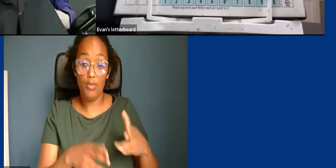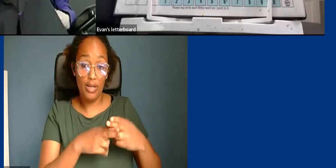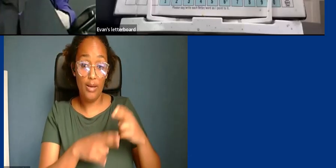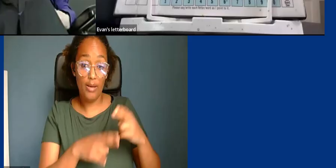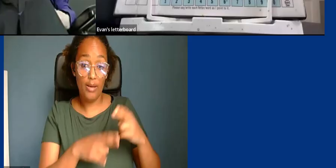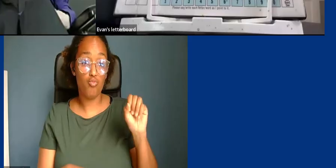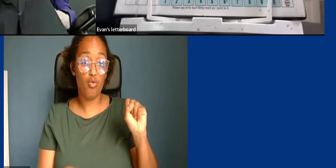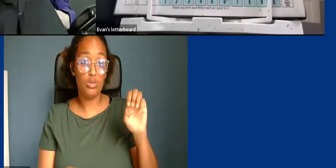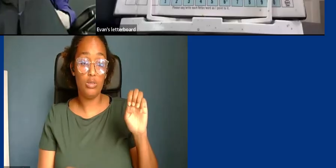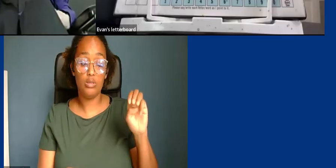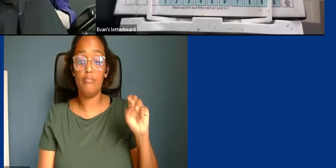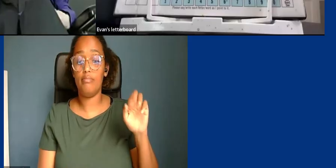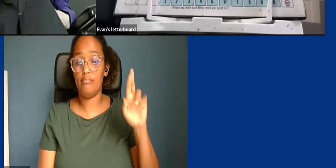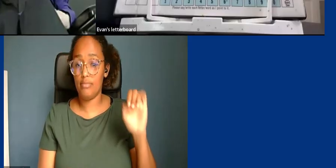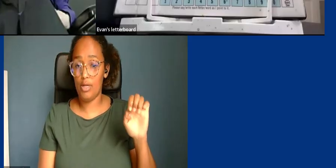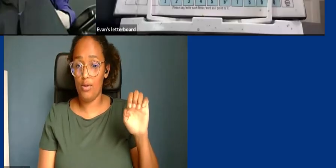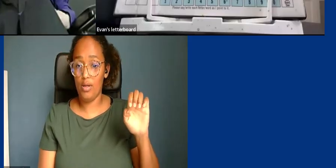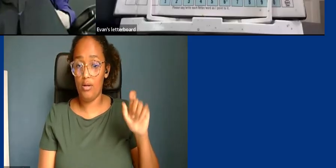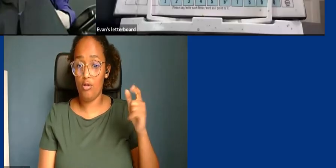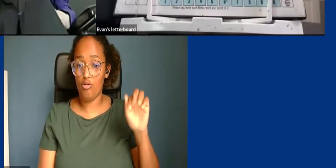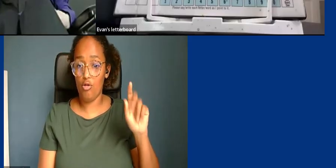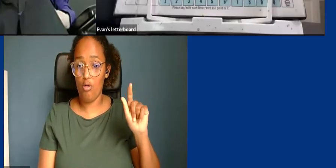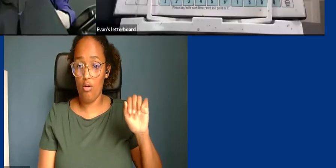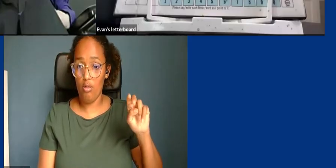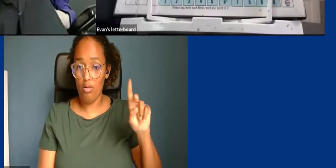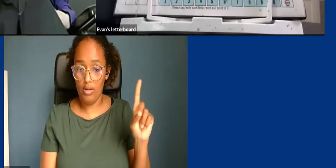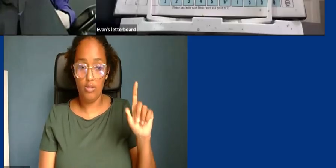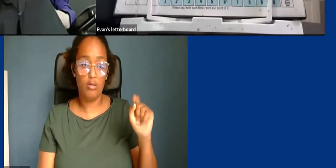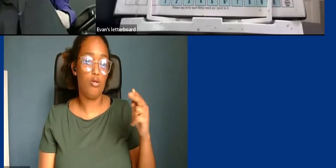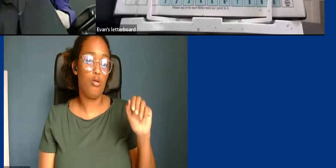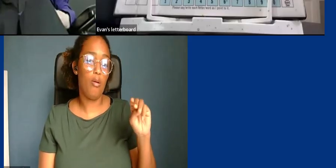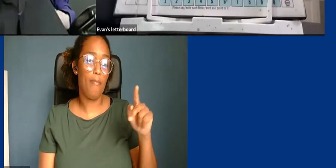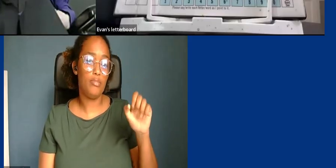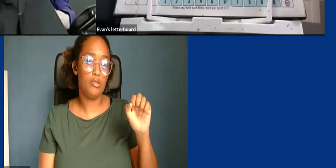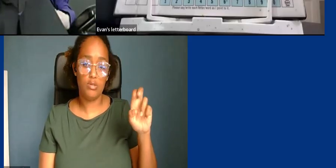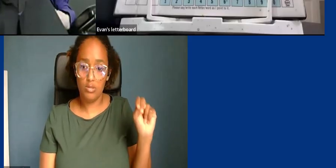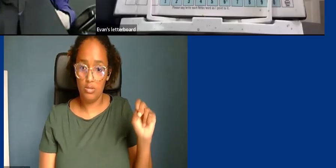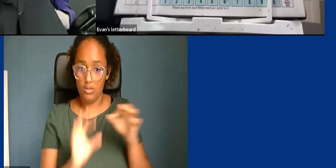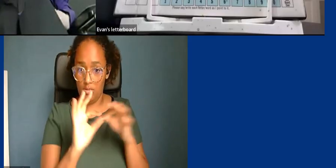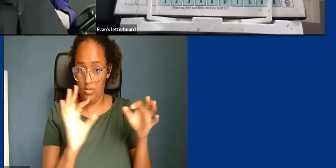a freak, or human curiosity, from an ordinary person who had a visible